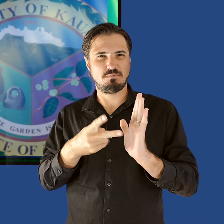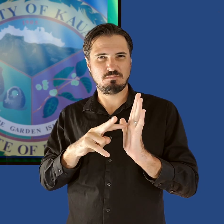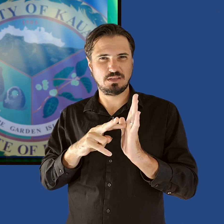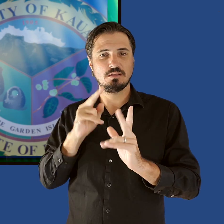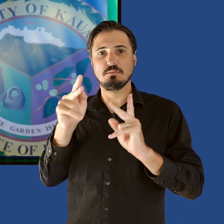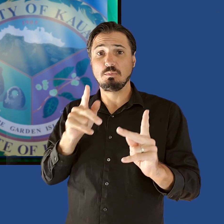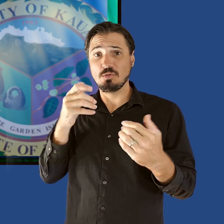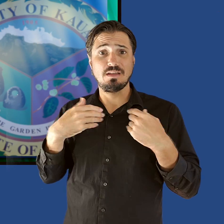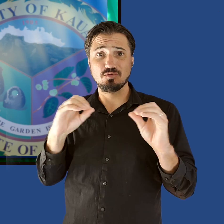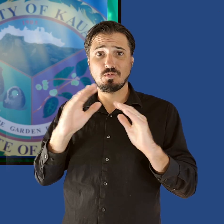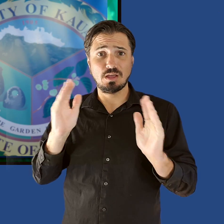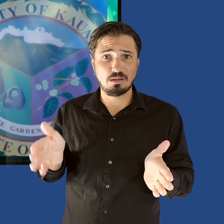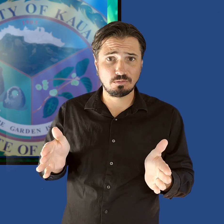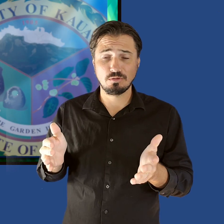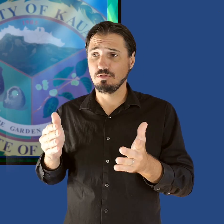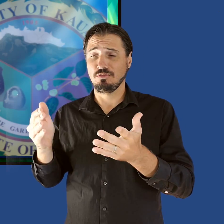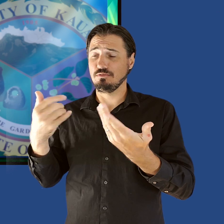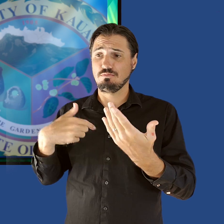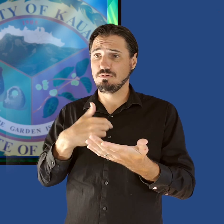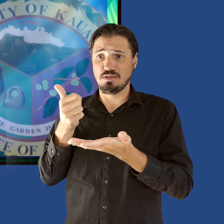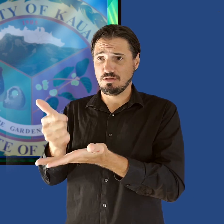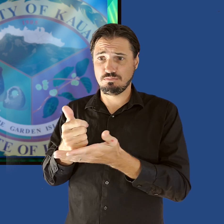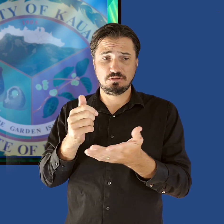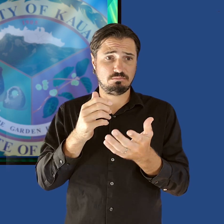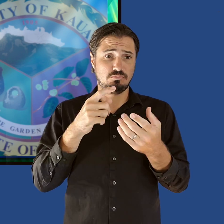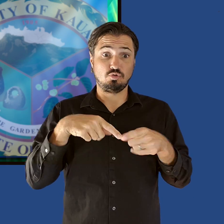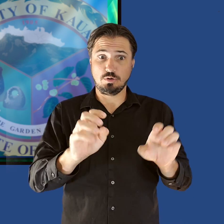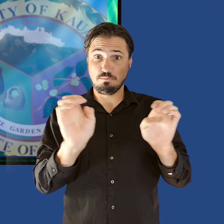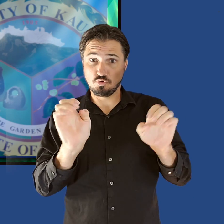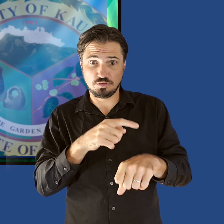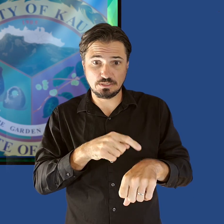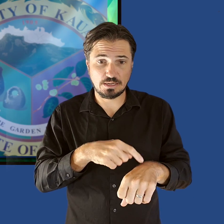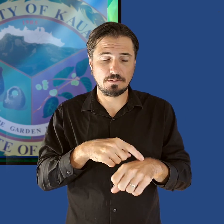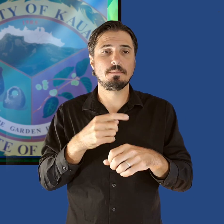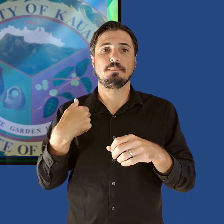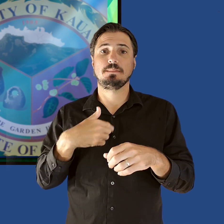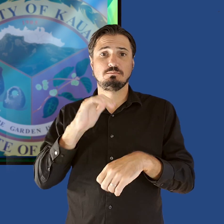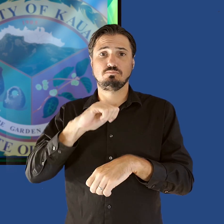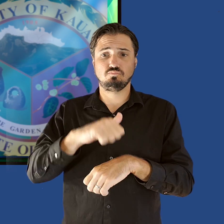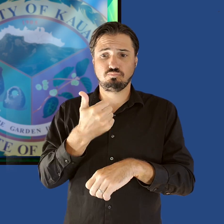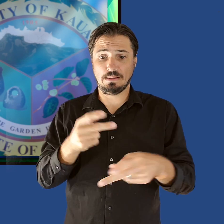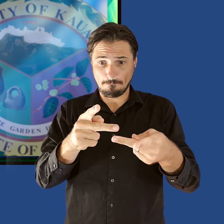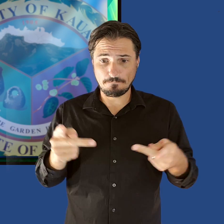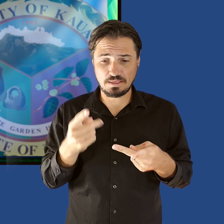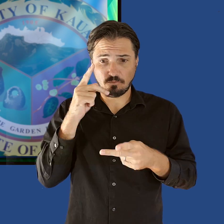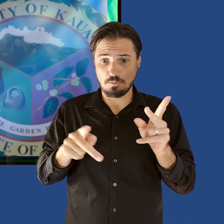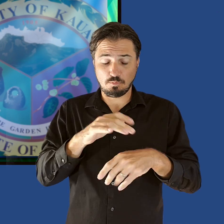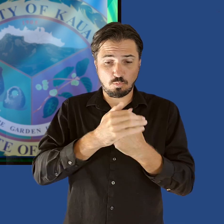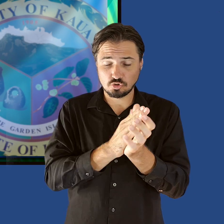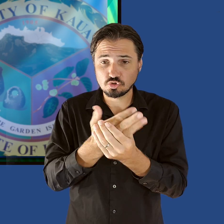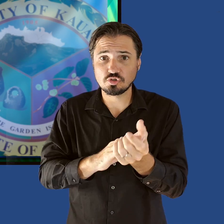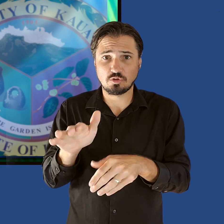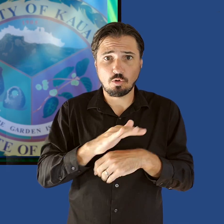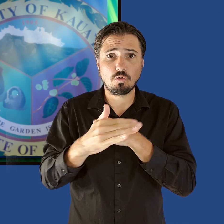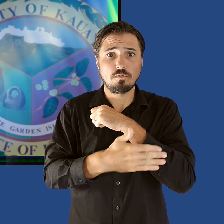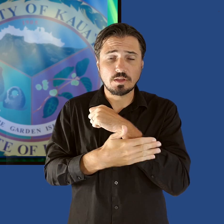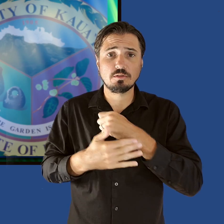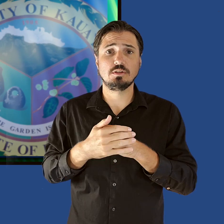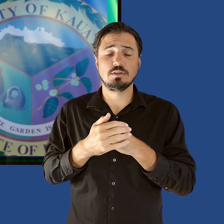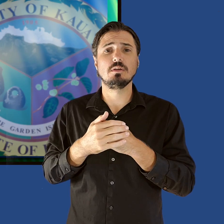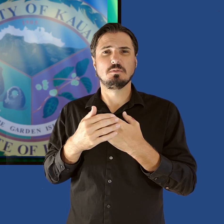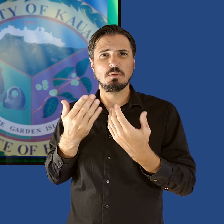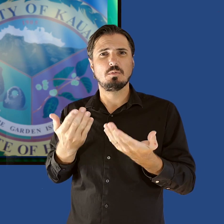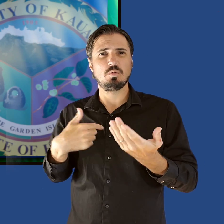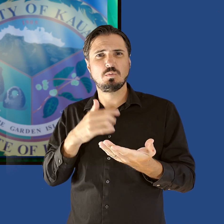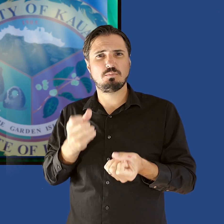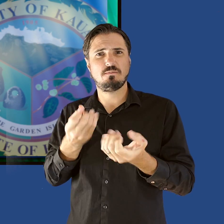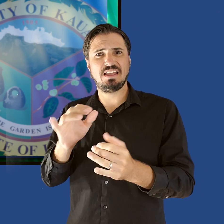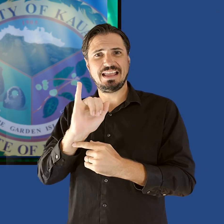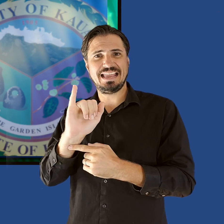This will include houseless sheltering and other housing programs, county-wide hand washing stations, additional personal protective equipment, IT equipment to support teleworking,